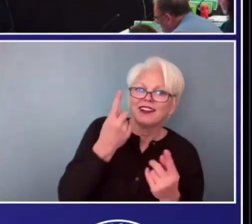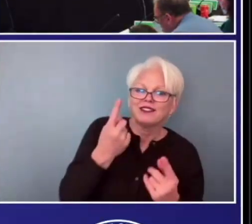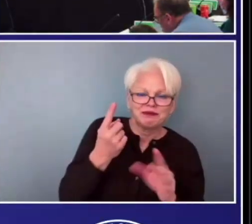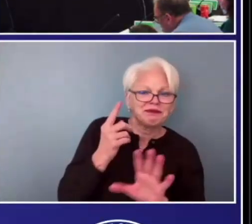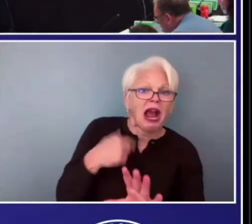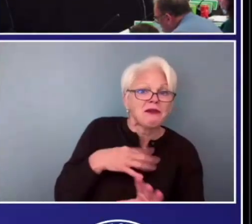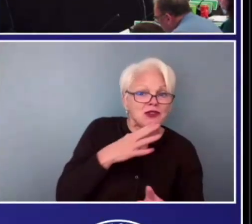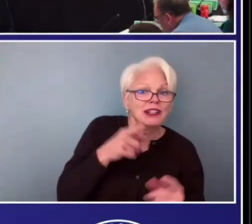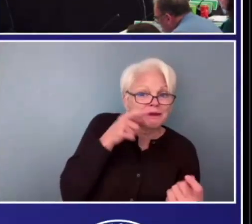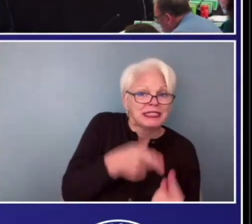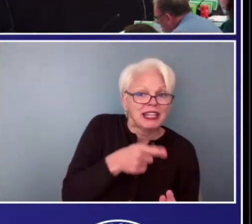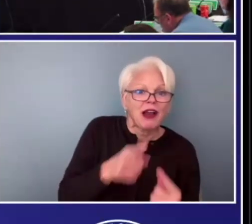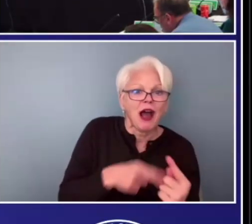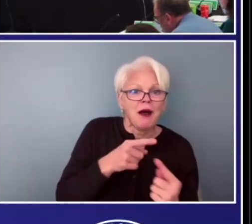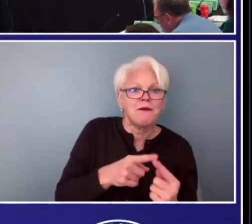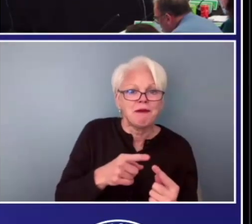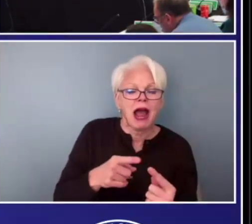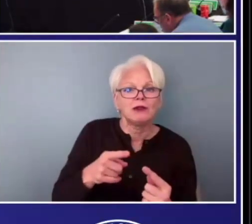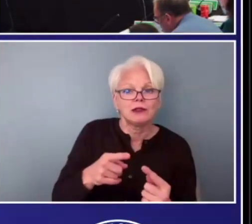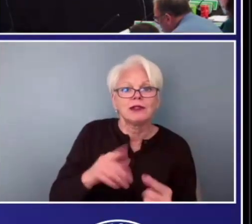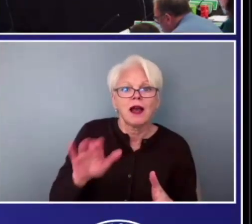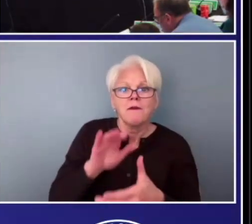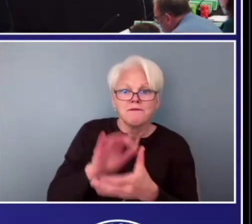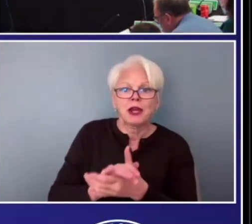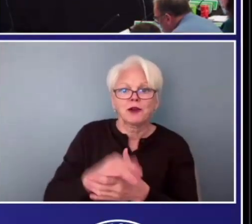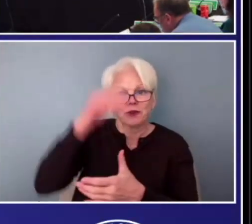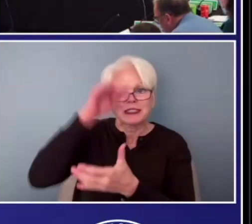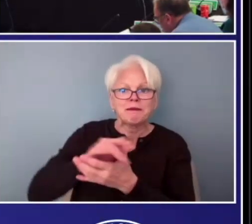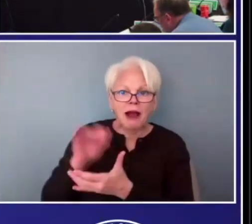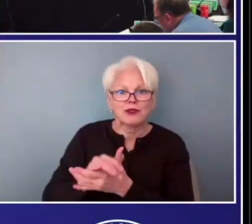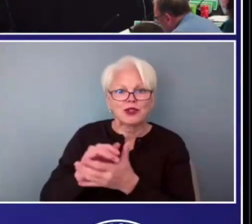joint spousal income and marital joint loan debt. But if you are not clear,